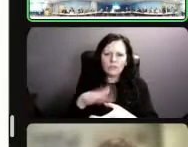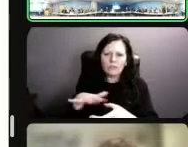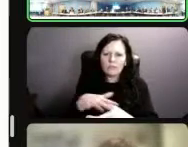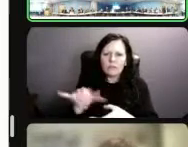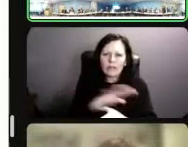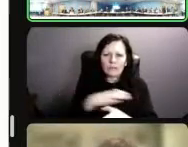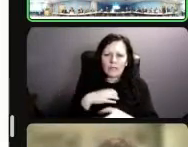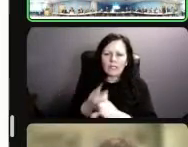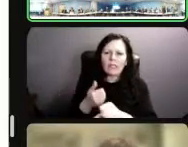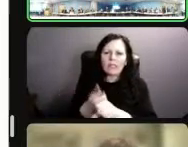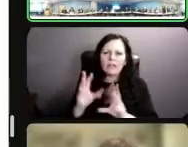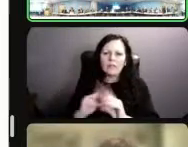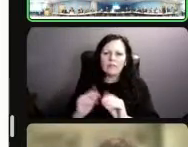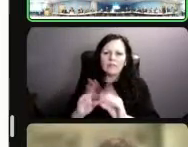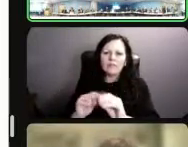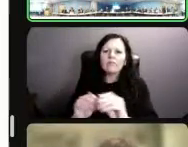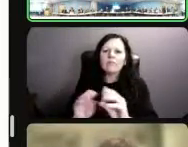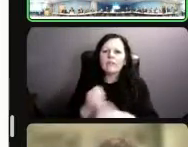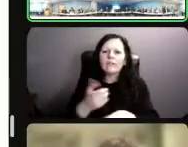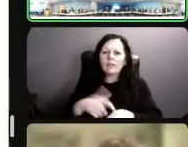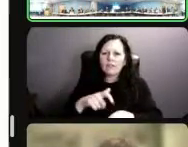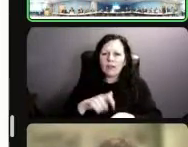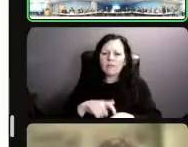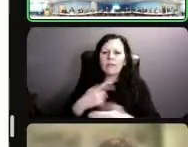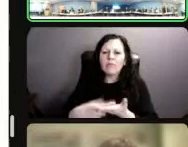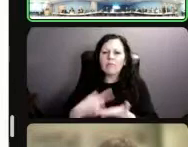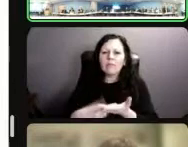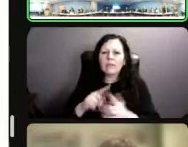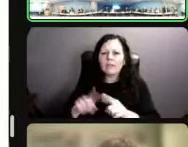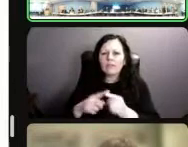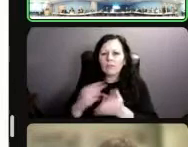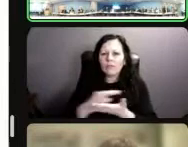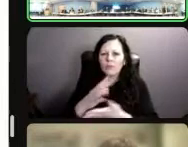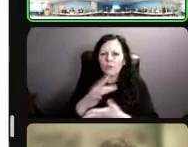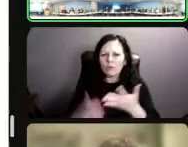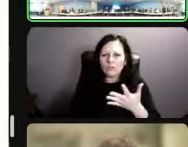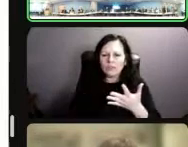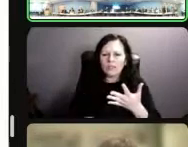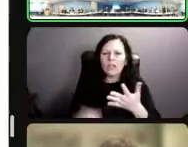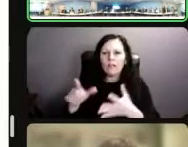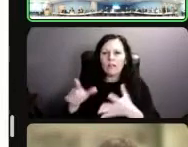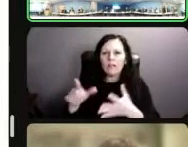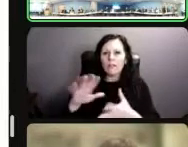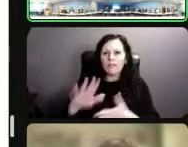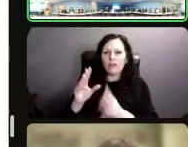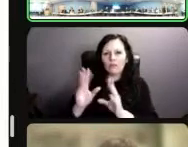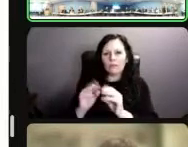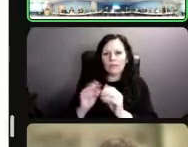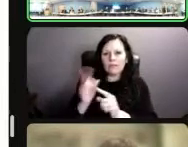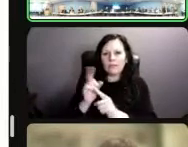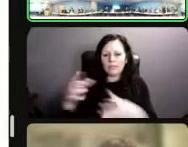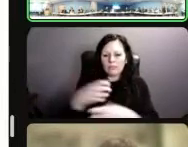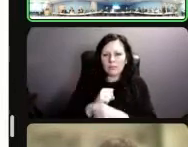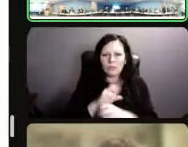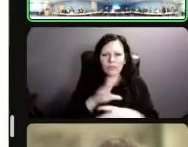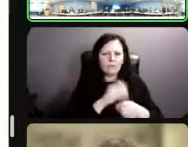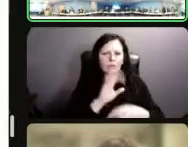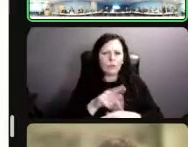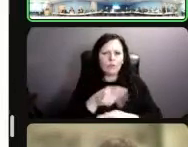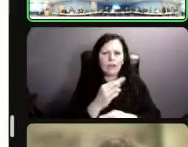IT WAS AN 18 MEMBER MEMBER